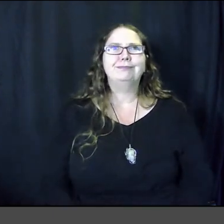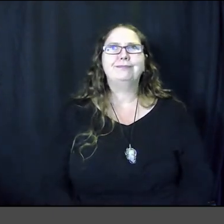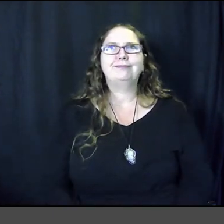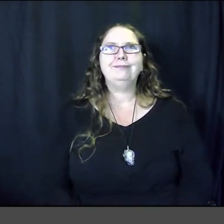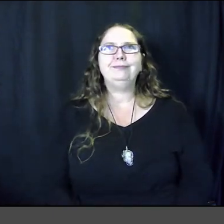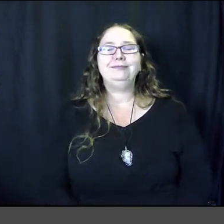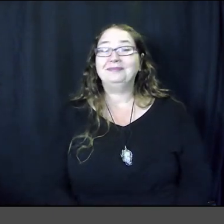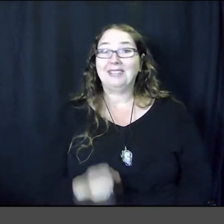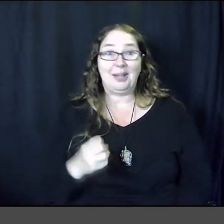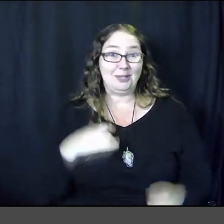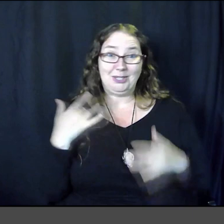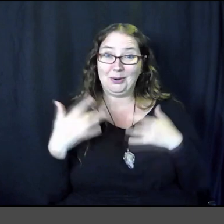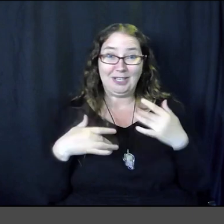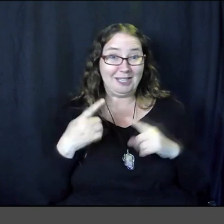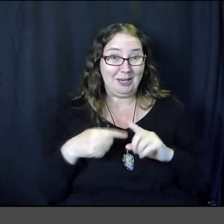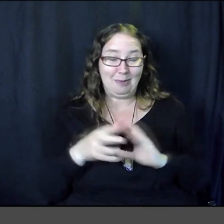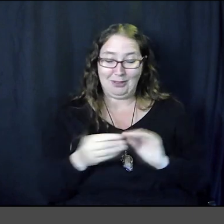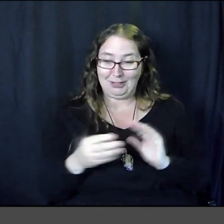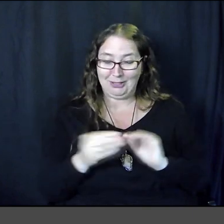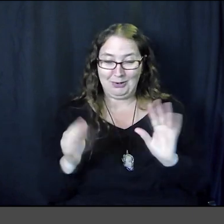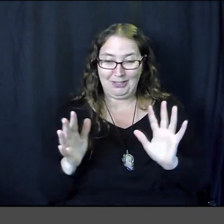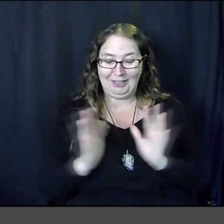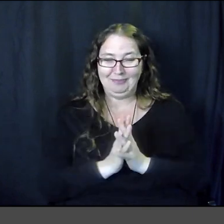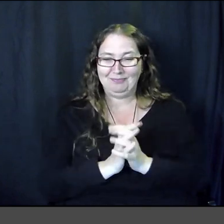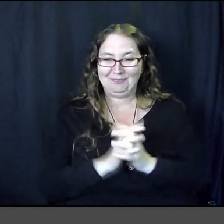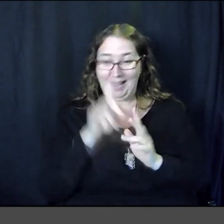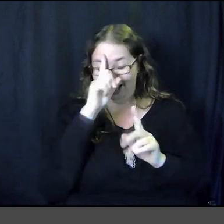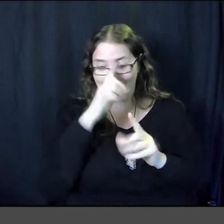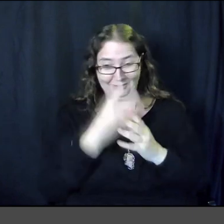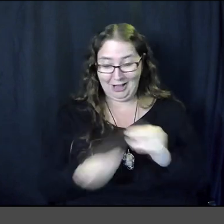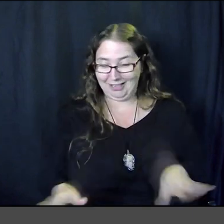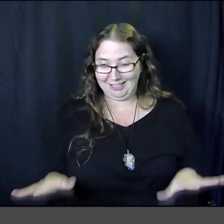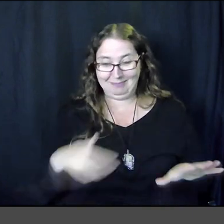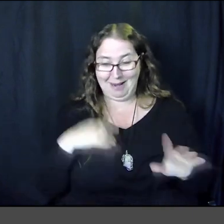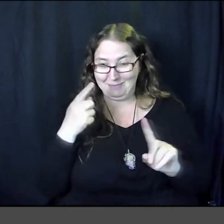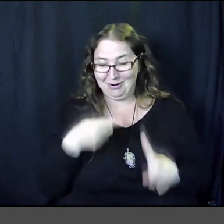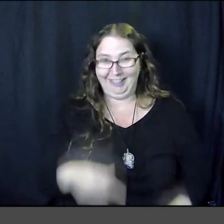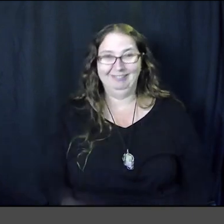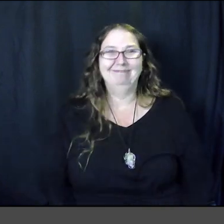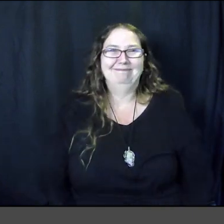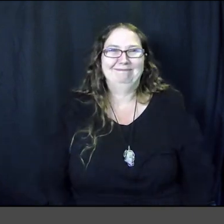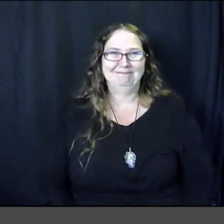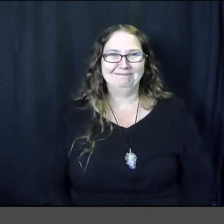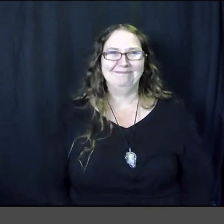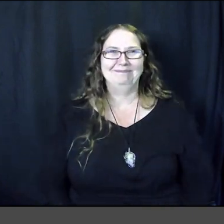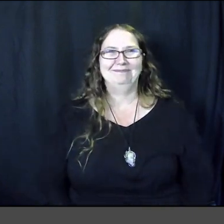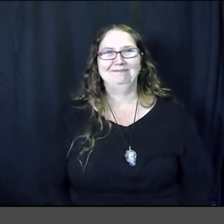I’M ARE LOSING MY POINT OF VIEW HERE. AND THAT WAS VERY, VERY EFFECTIVE.